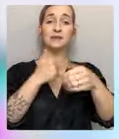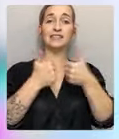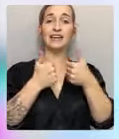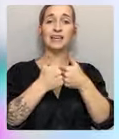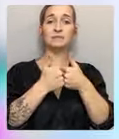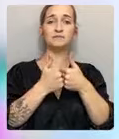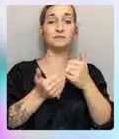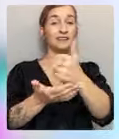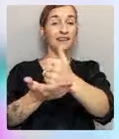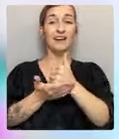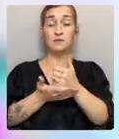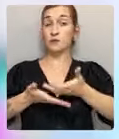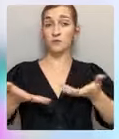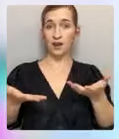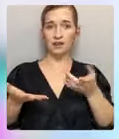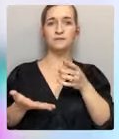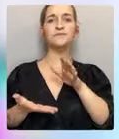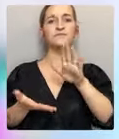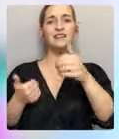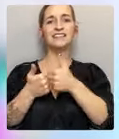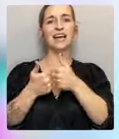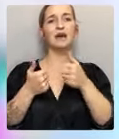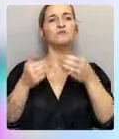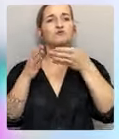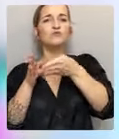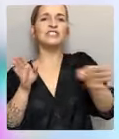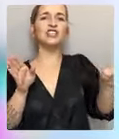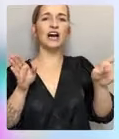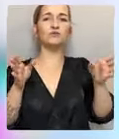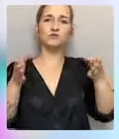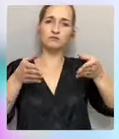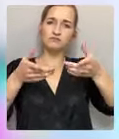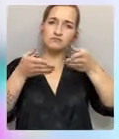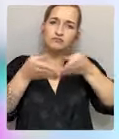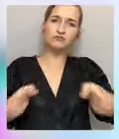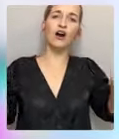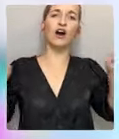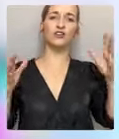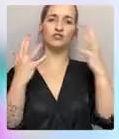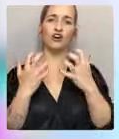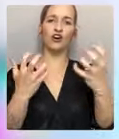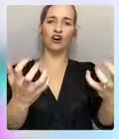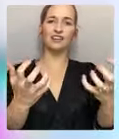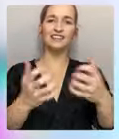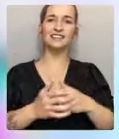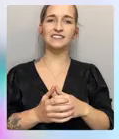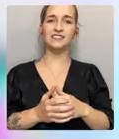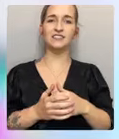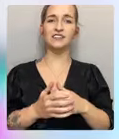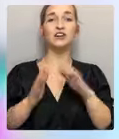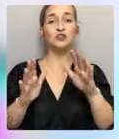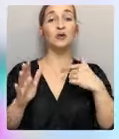I think it's very helpful for your game to reach out to a broader audience. So I want to share it here with everyone.